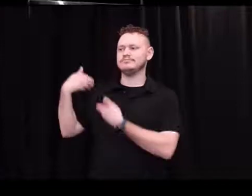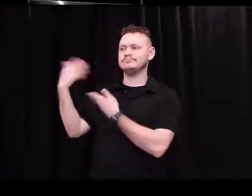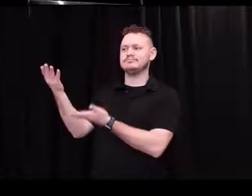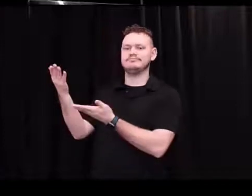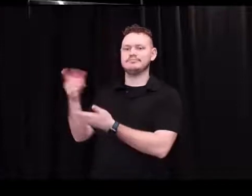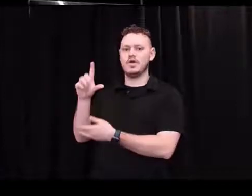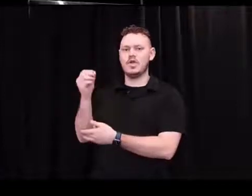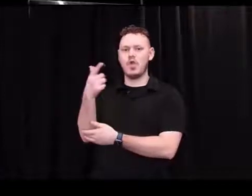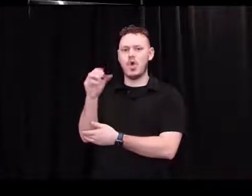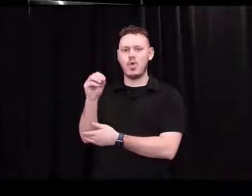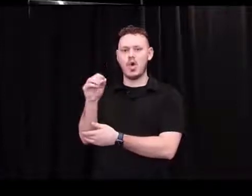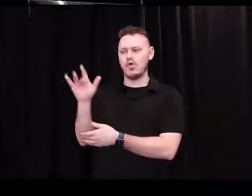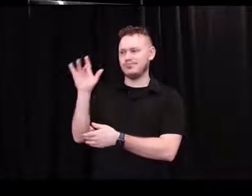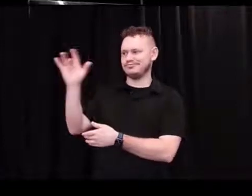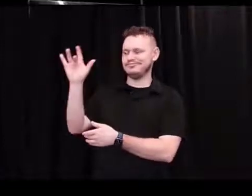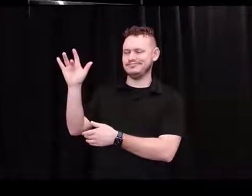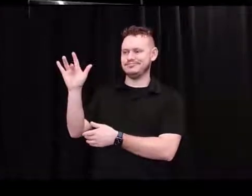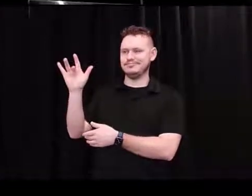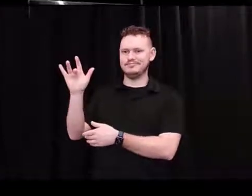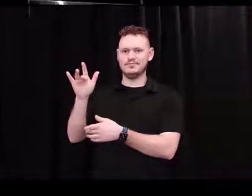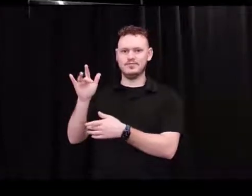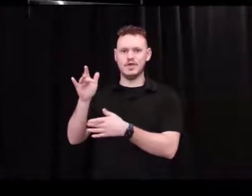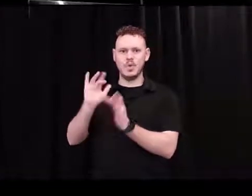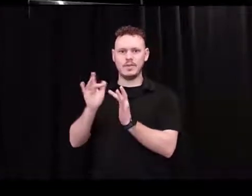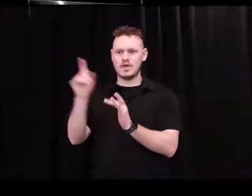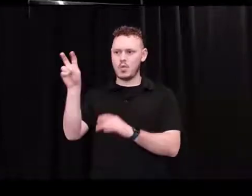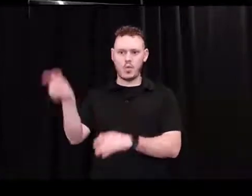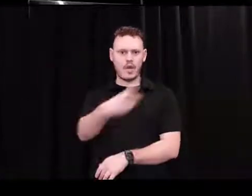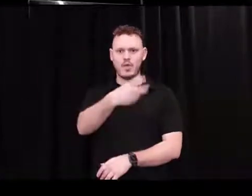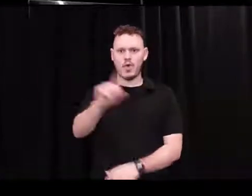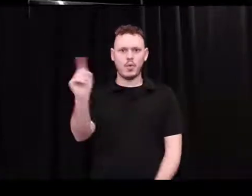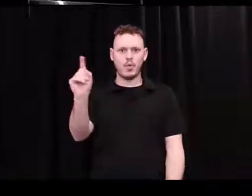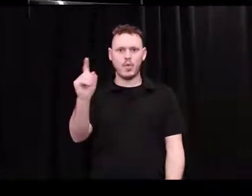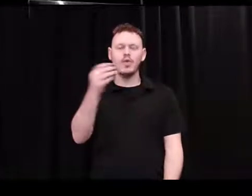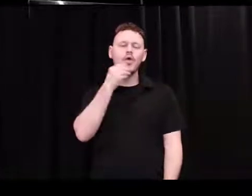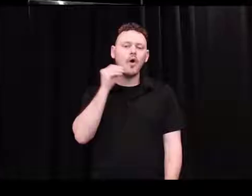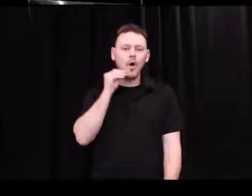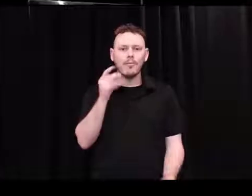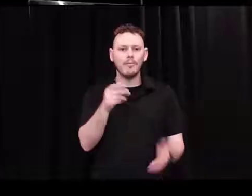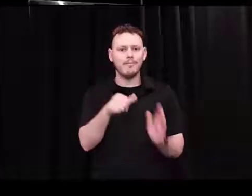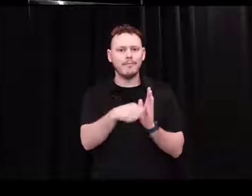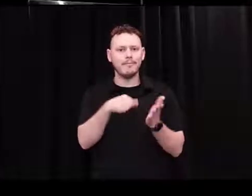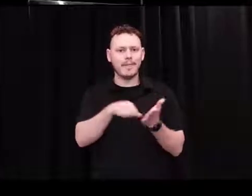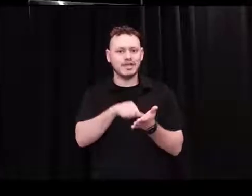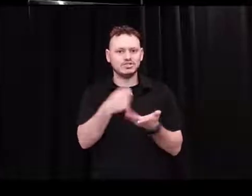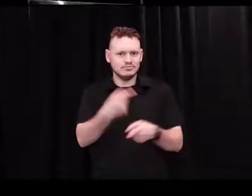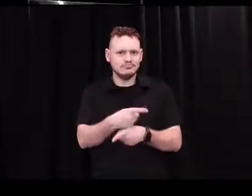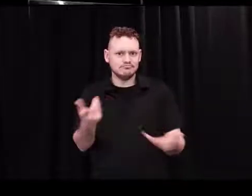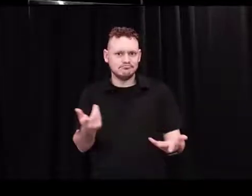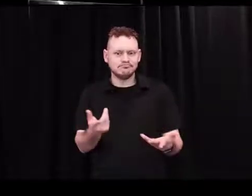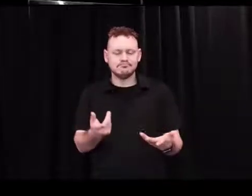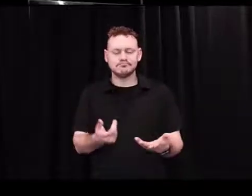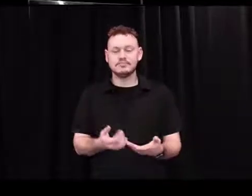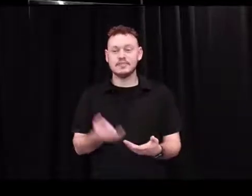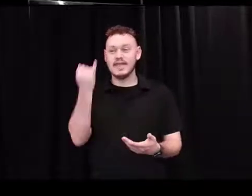website and you clicked it where would you go the homepage right and if there is a search field on